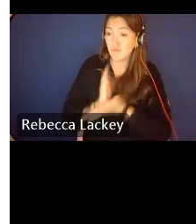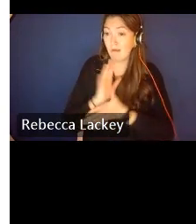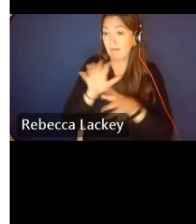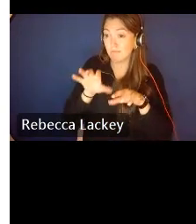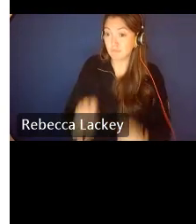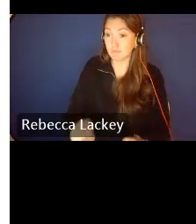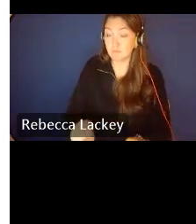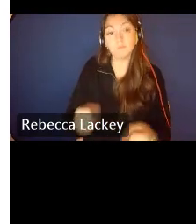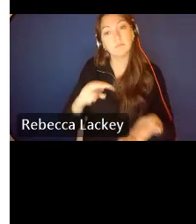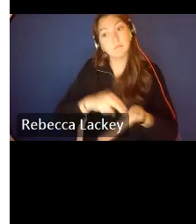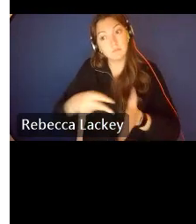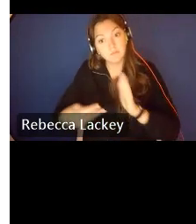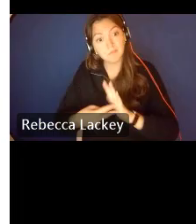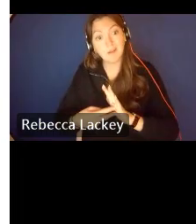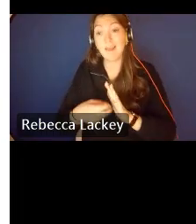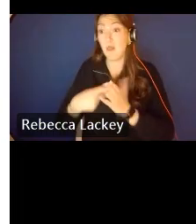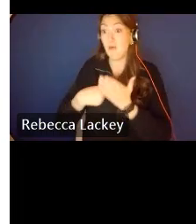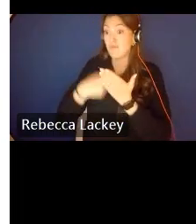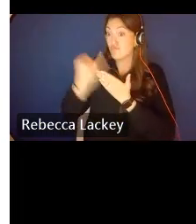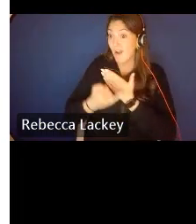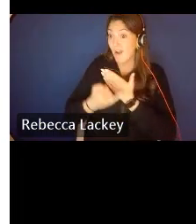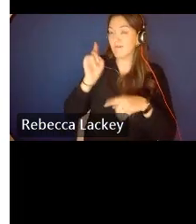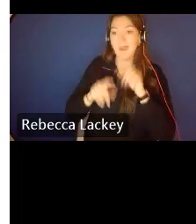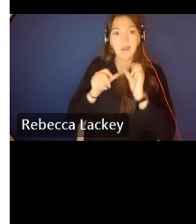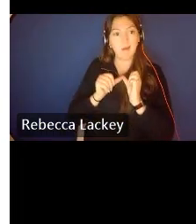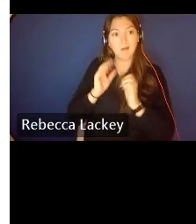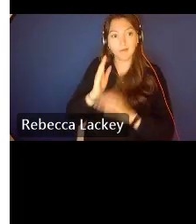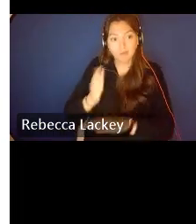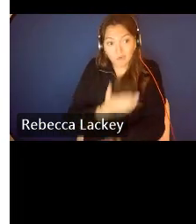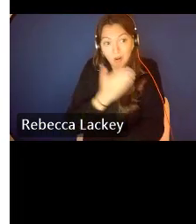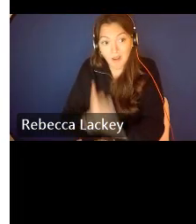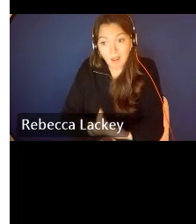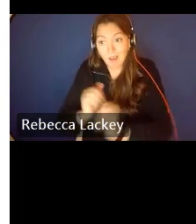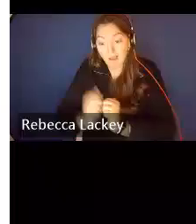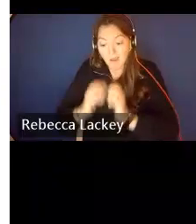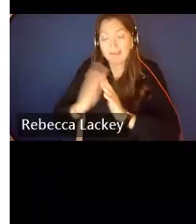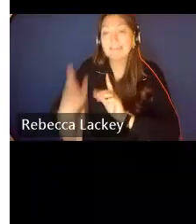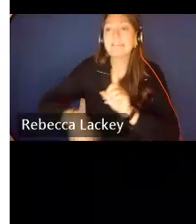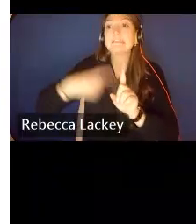In other words, the project cannot move to the construction phase until all easements